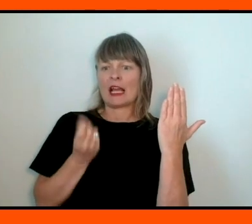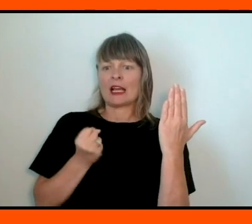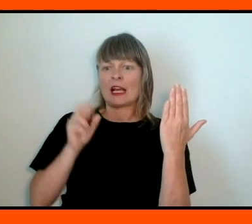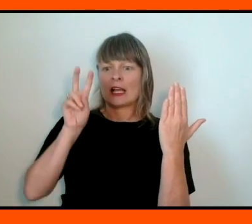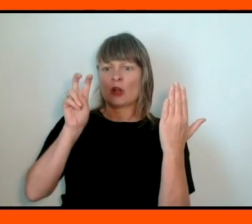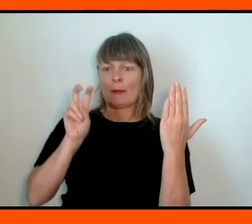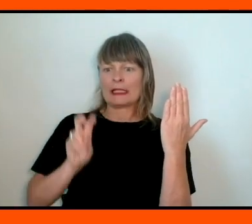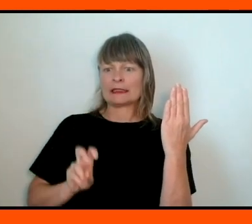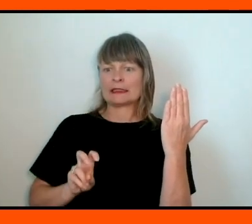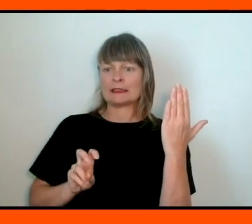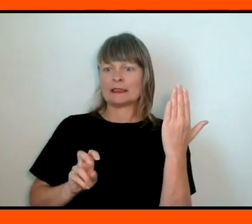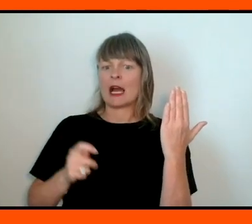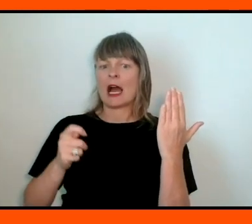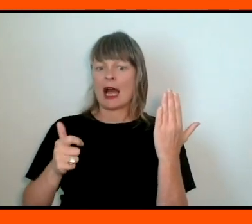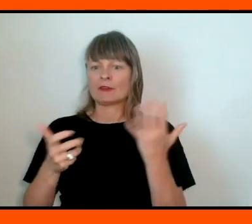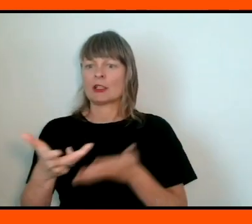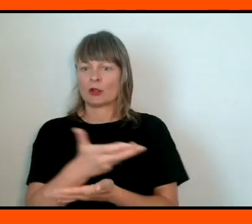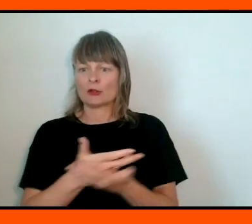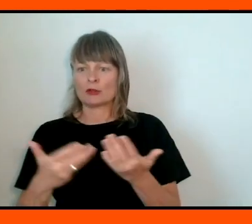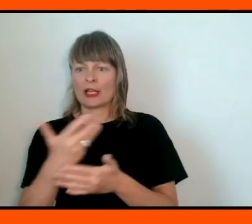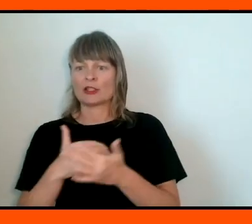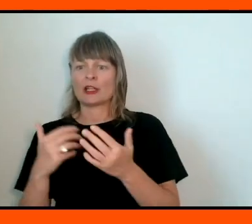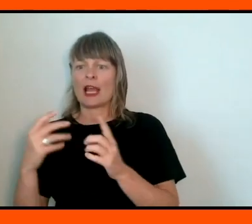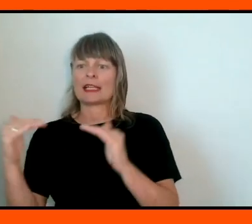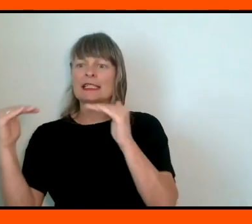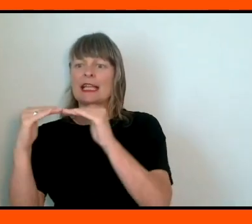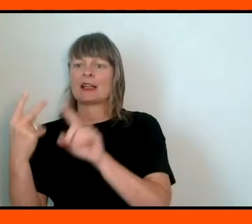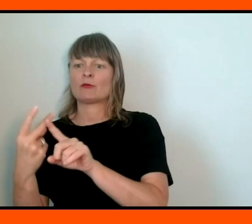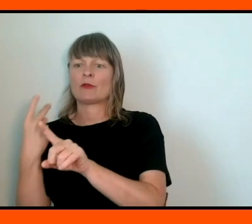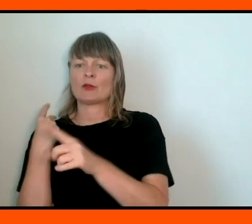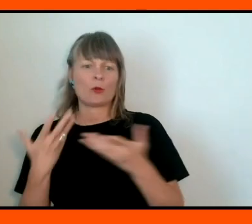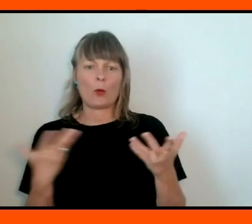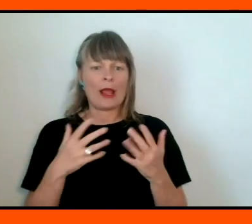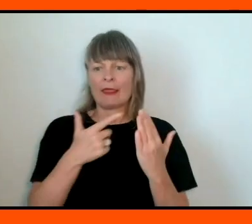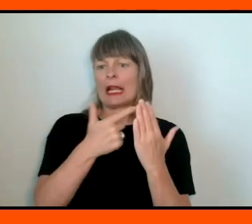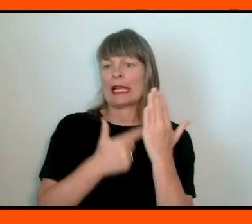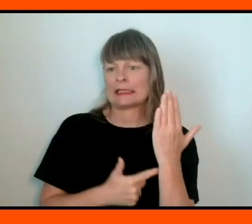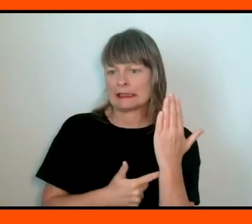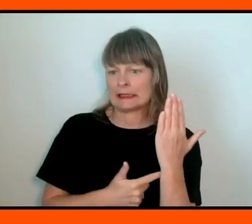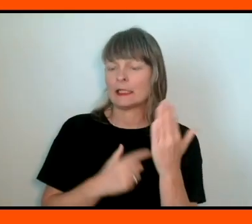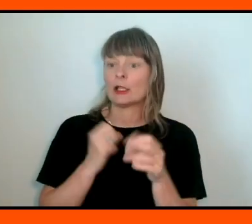and standard reviews? Georgia? I can go.